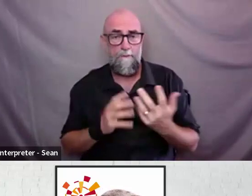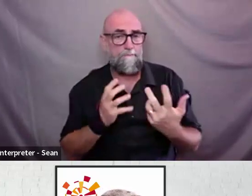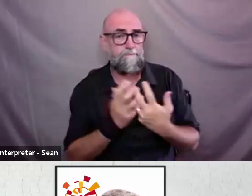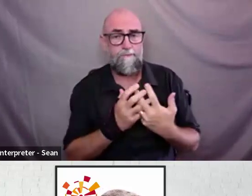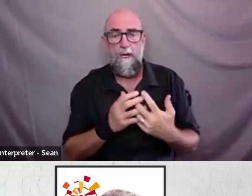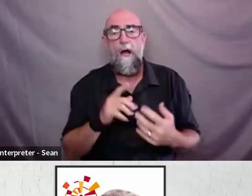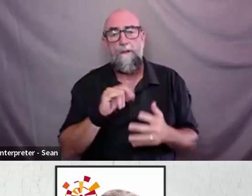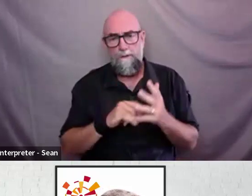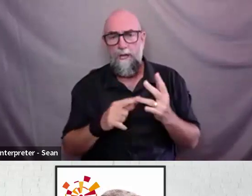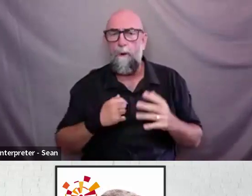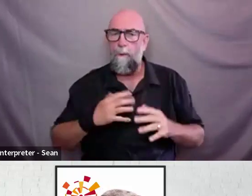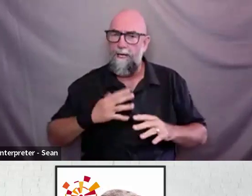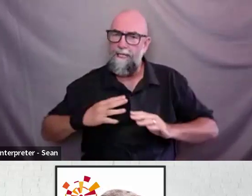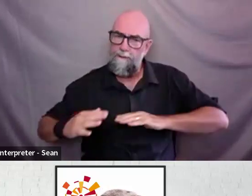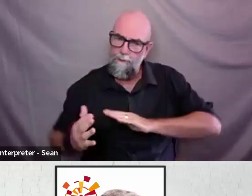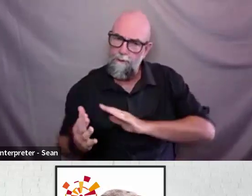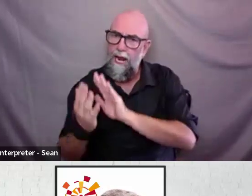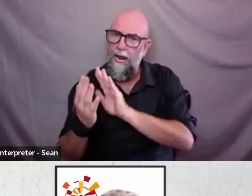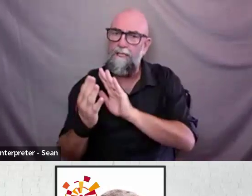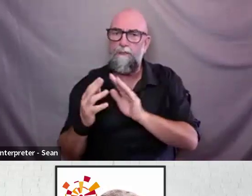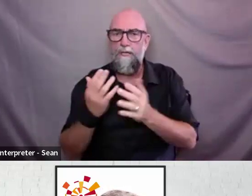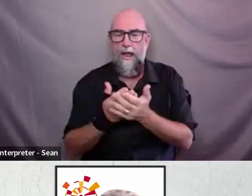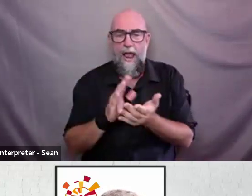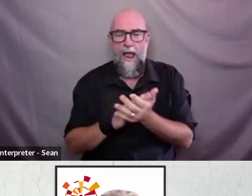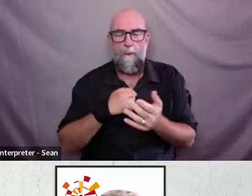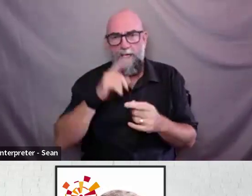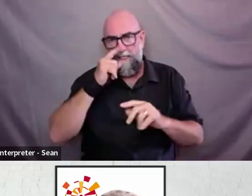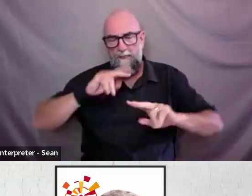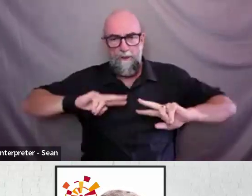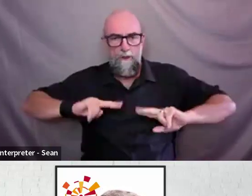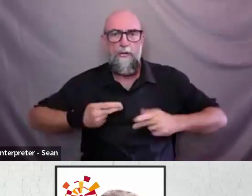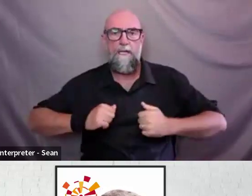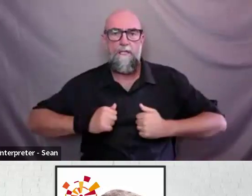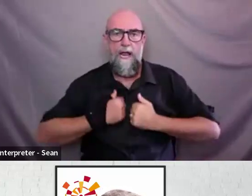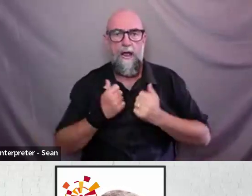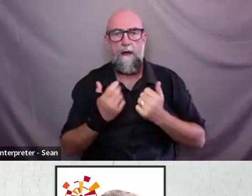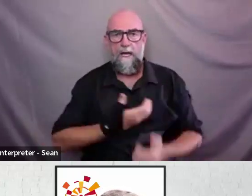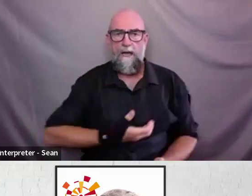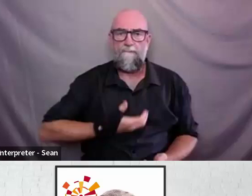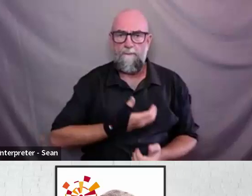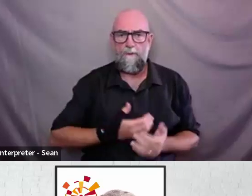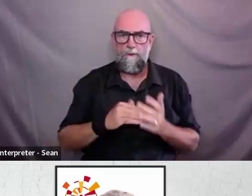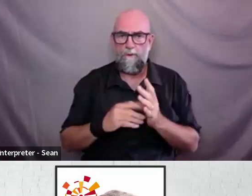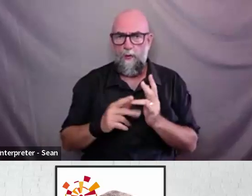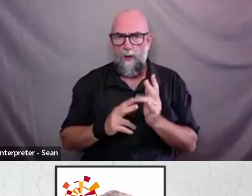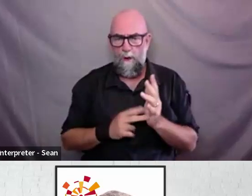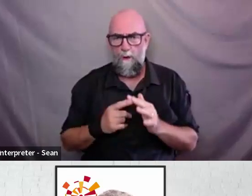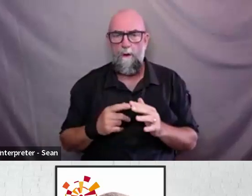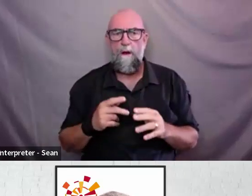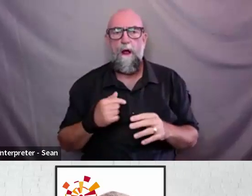ourselves beyond our comfort zone in terms of the speed? I would like to talk about, in terms of alternatives, I'm doing